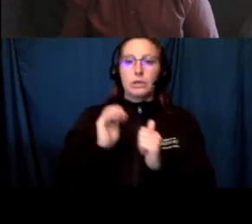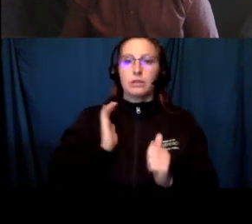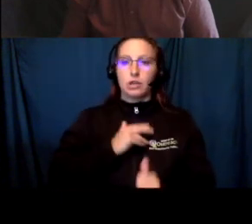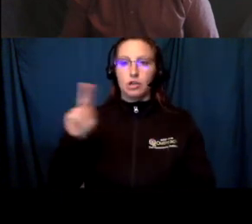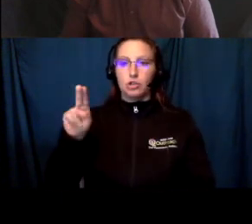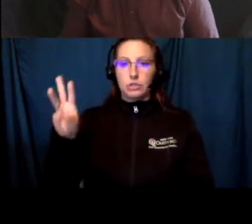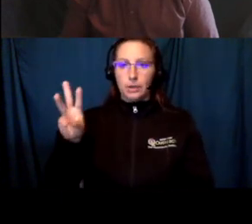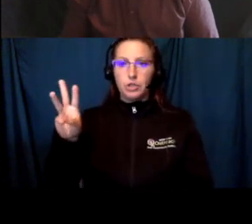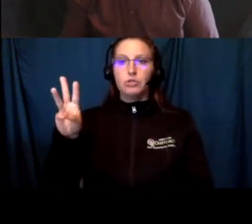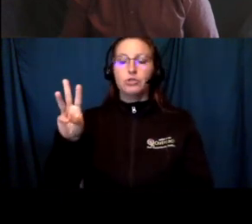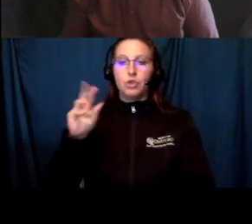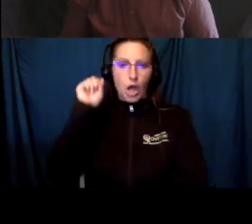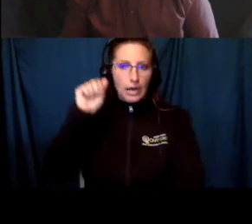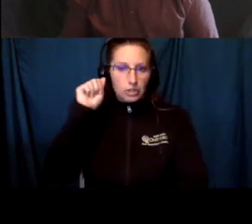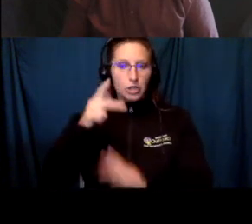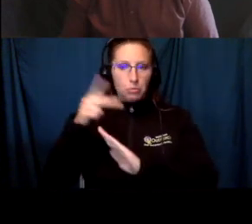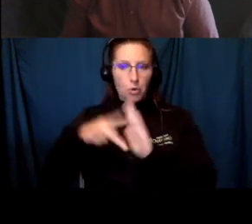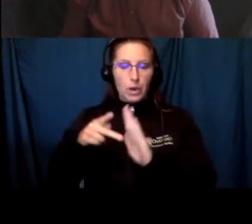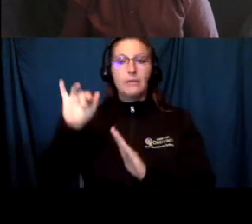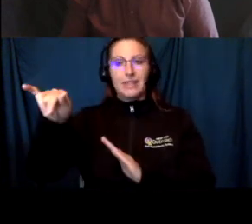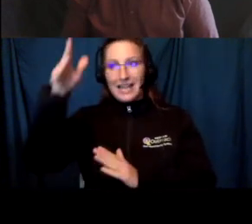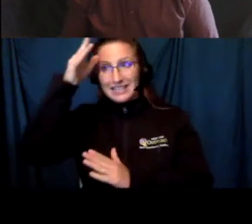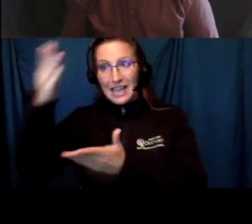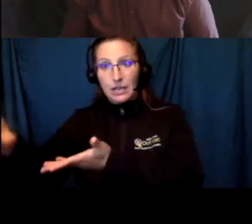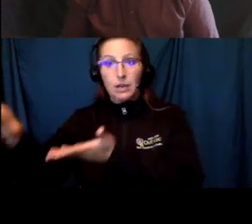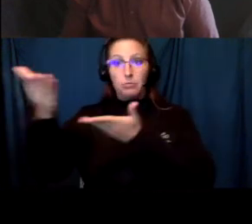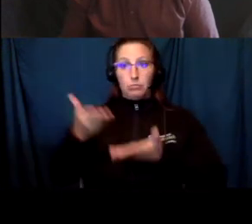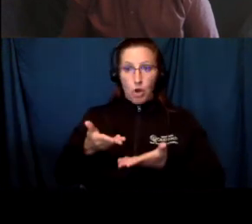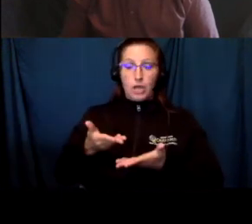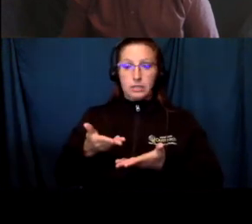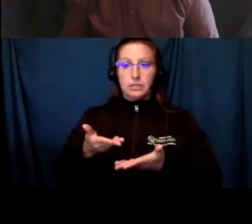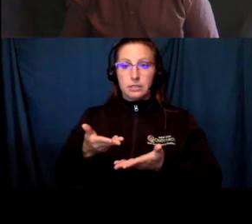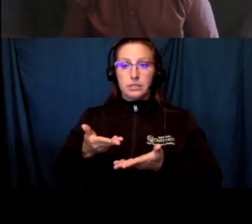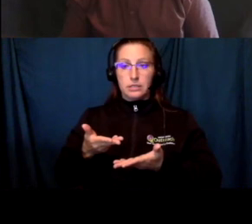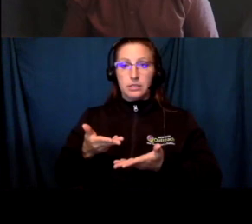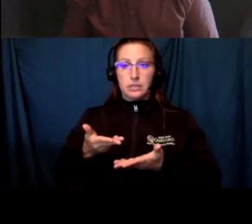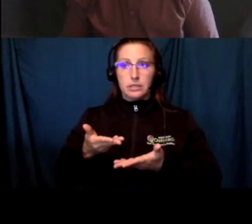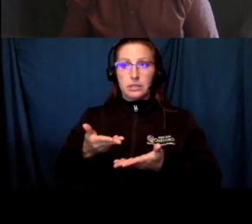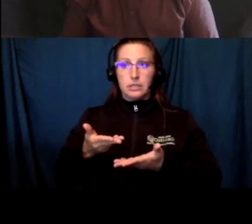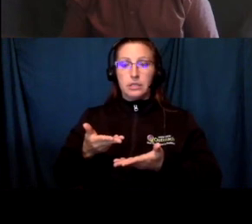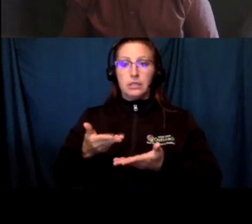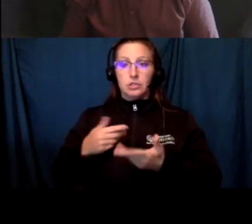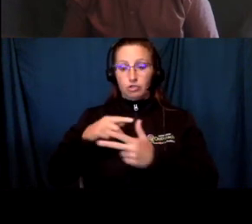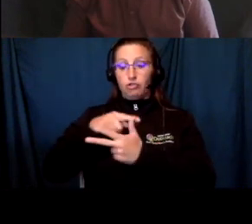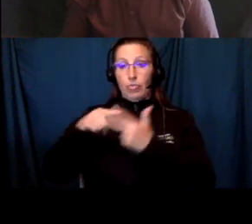and the dad was able to bring his child that hadn't passed screening at the hospital